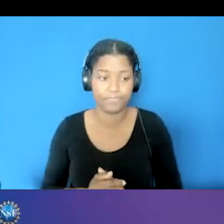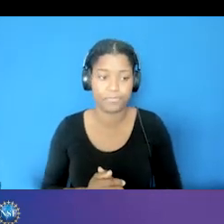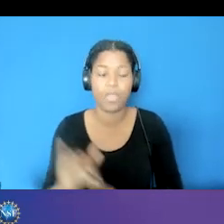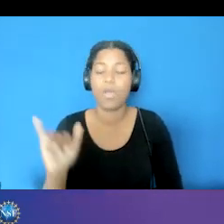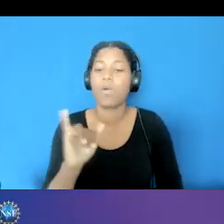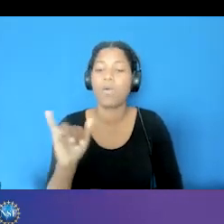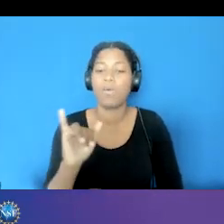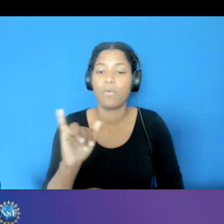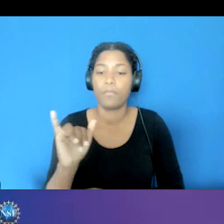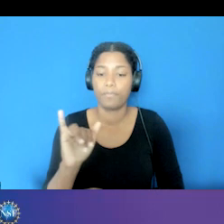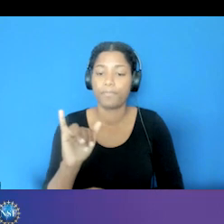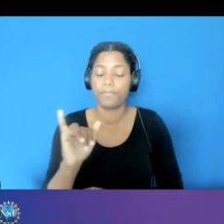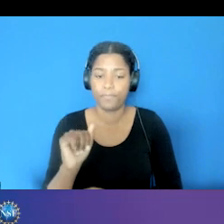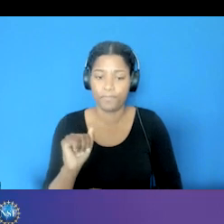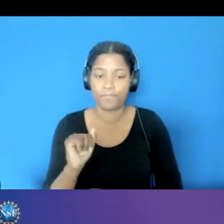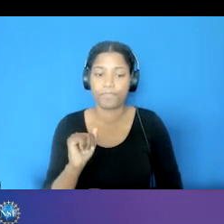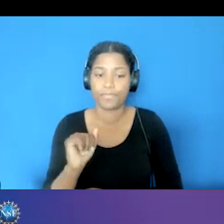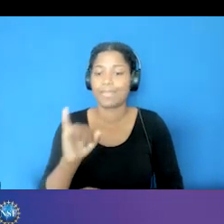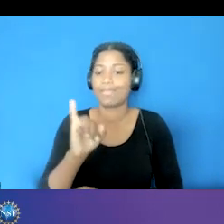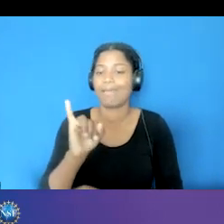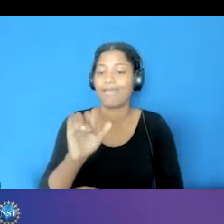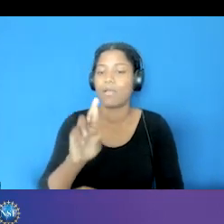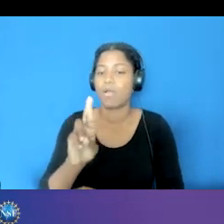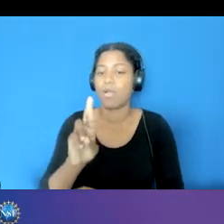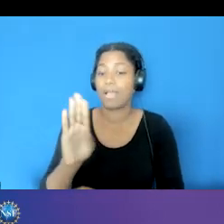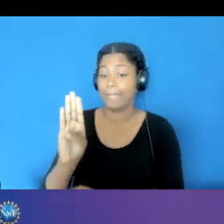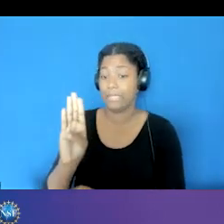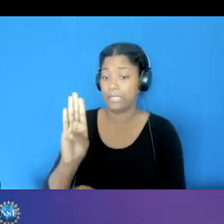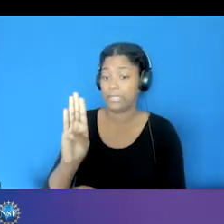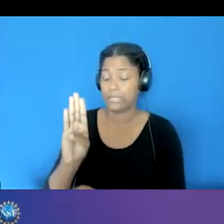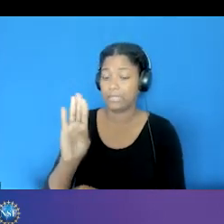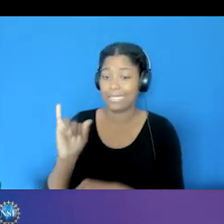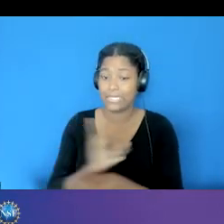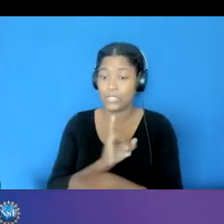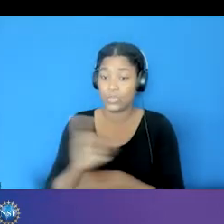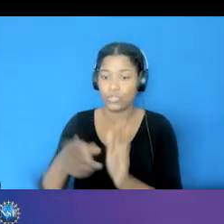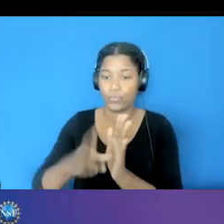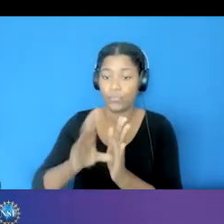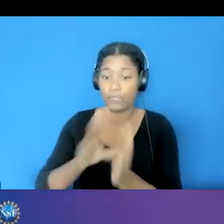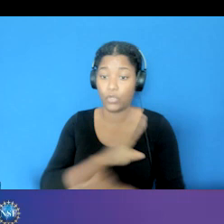Also, please note that the IRB, which is the Institutional Review Board